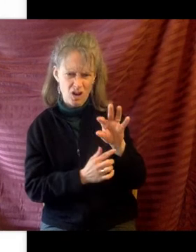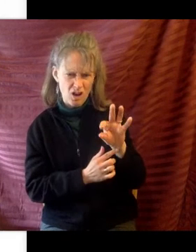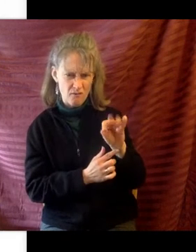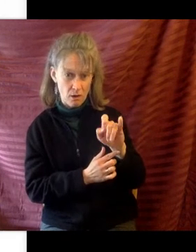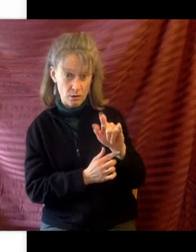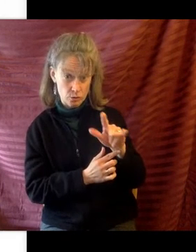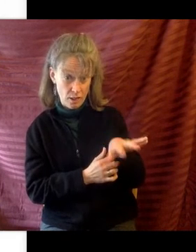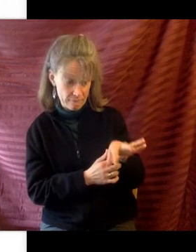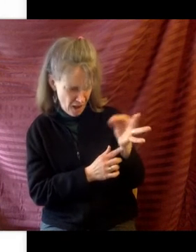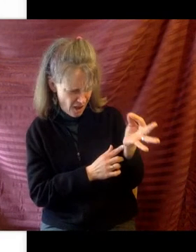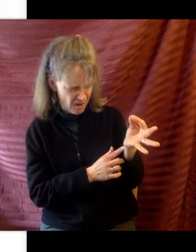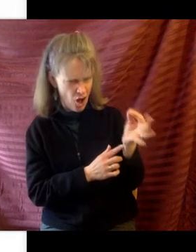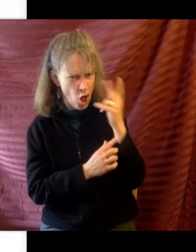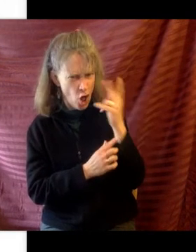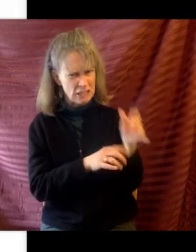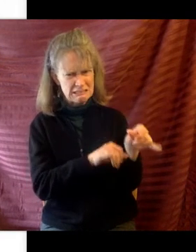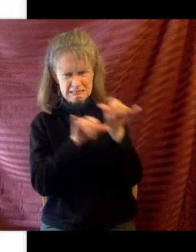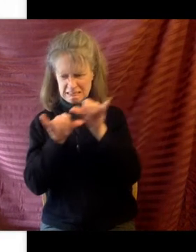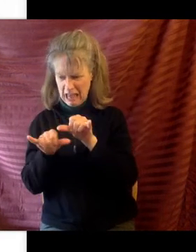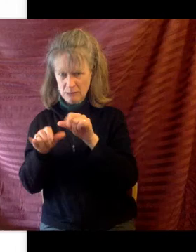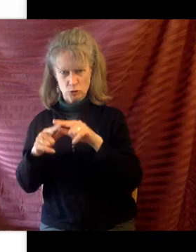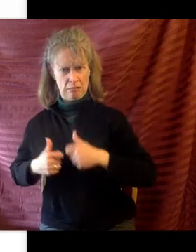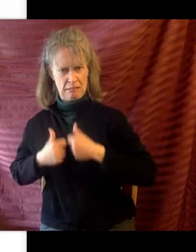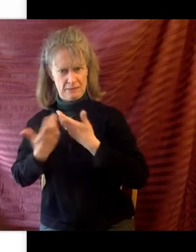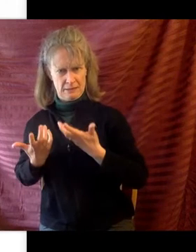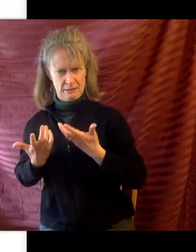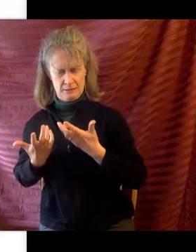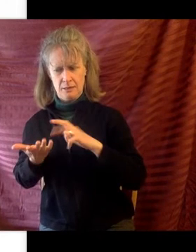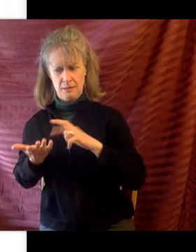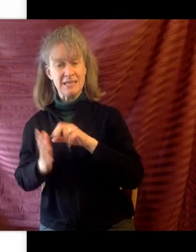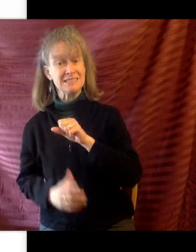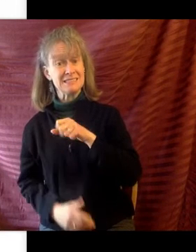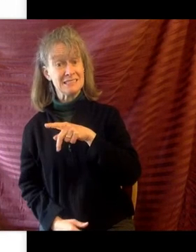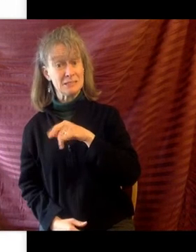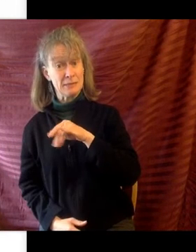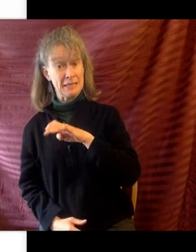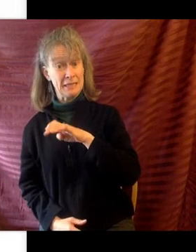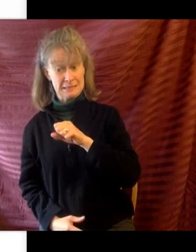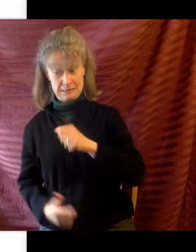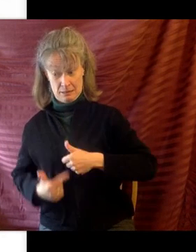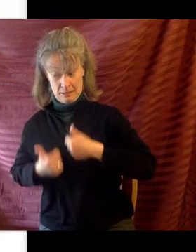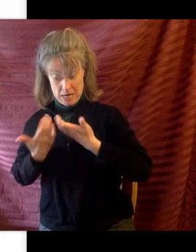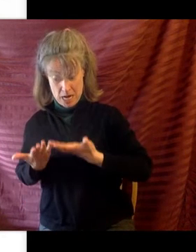This suggested that the living species might have some relationship to the fossil forms.